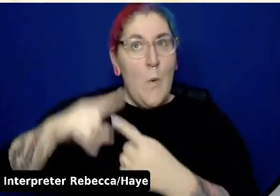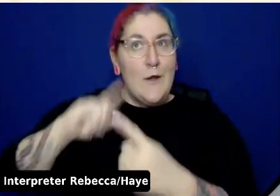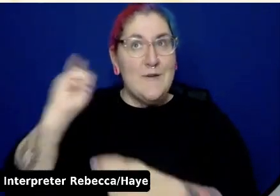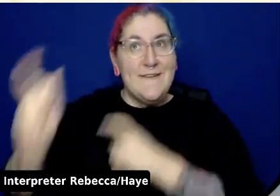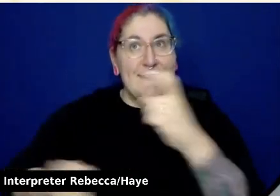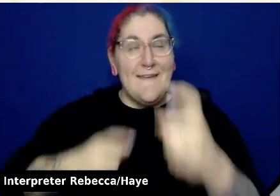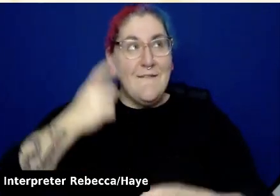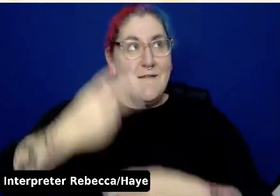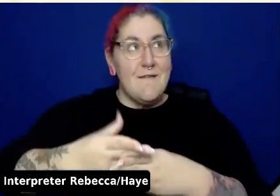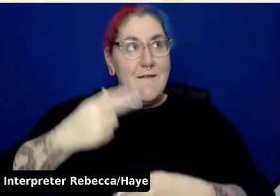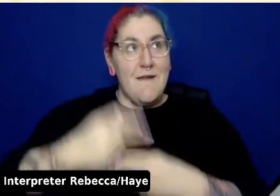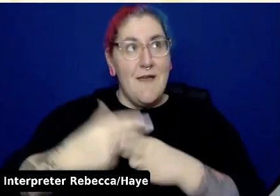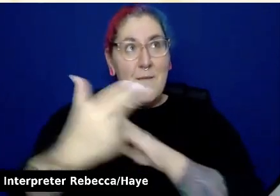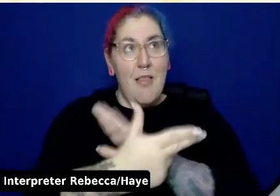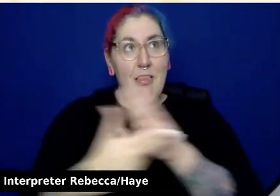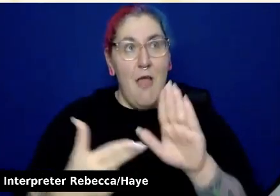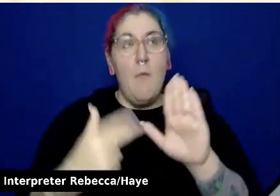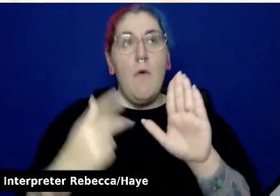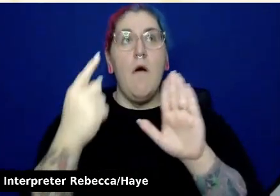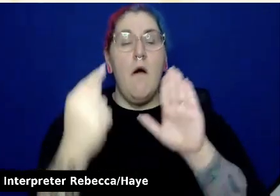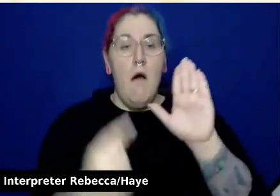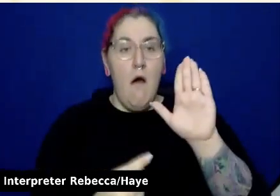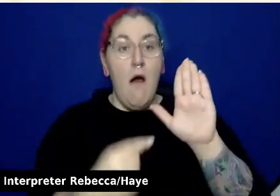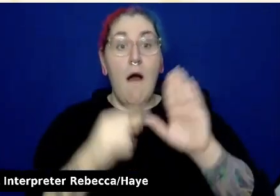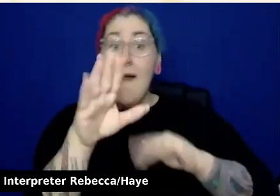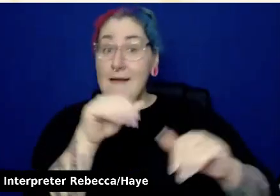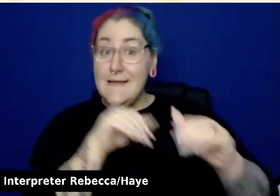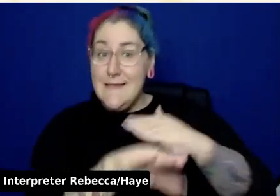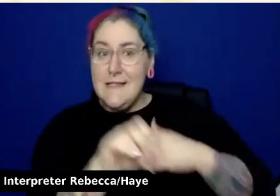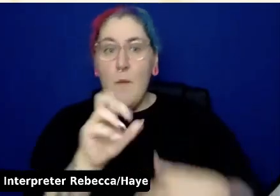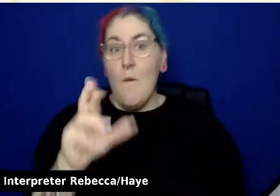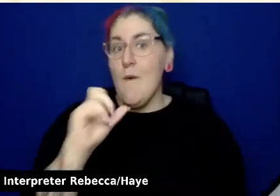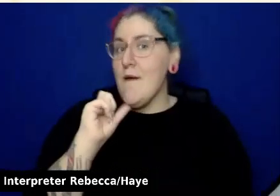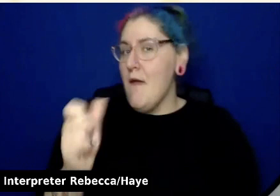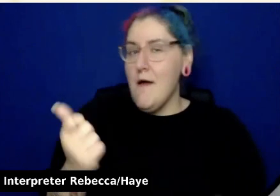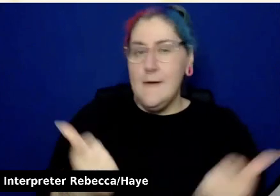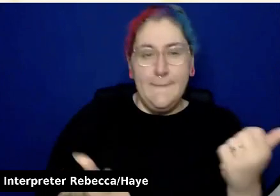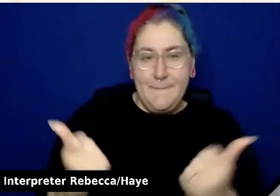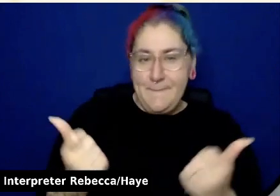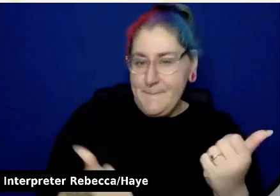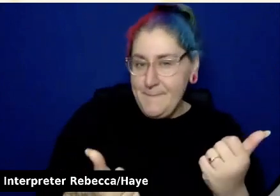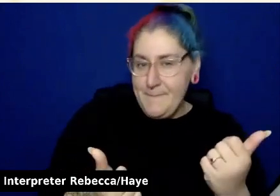There are multiple ways to provide accessible names except ARIA also.